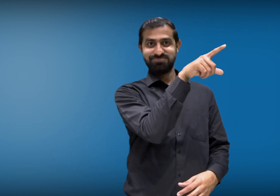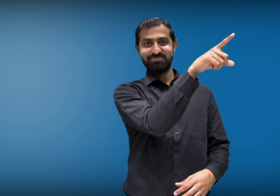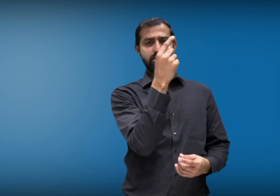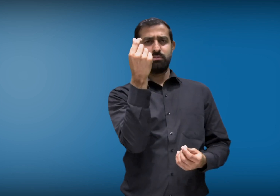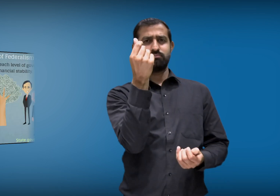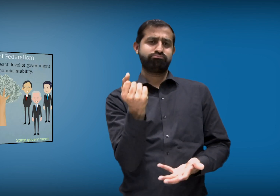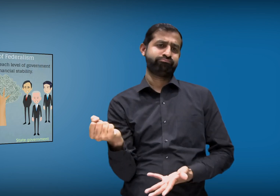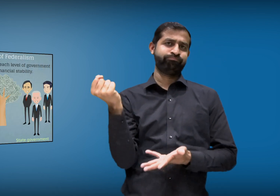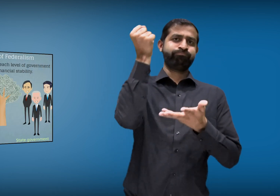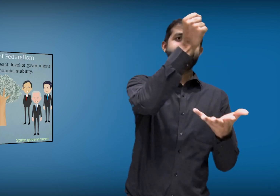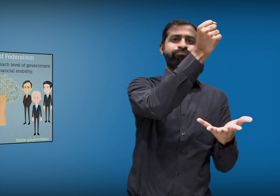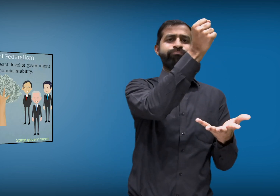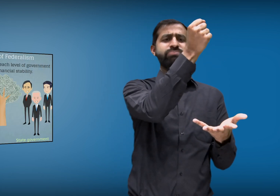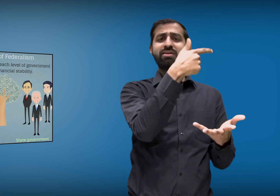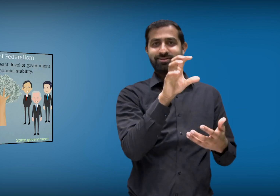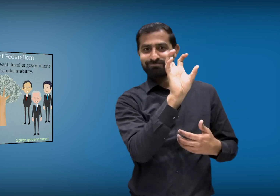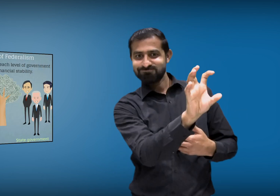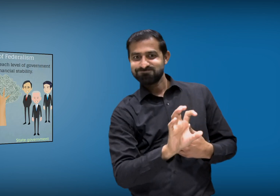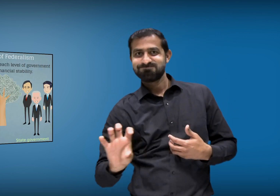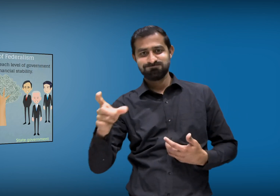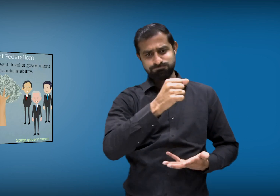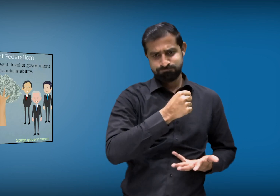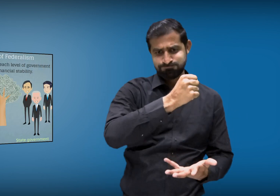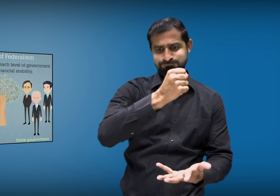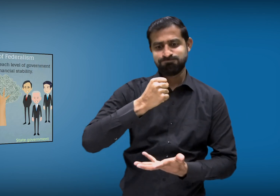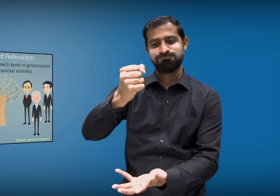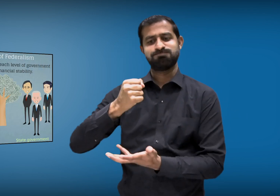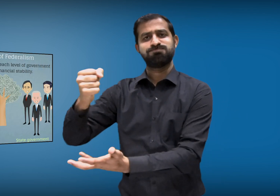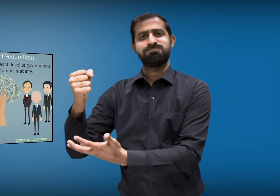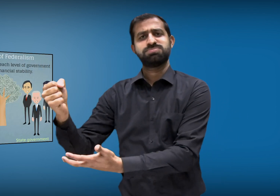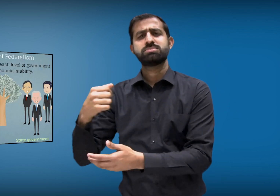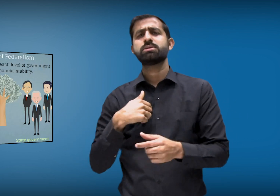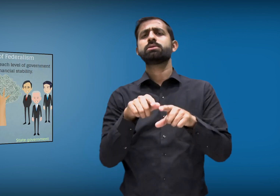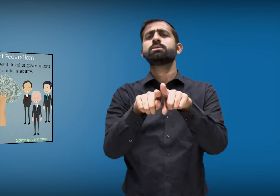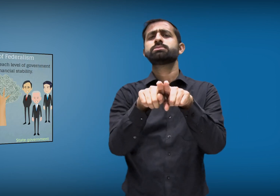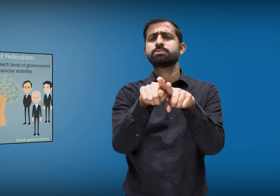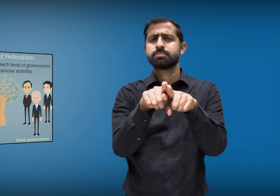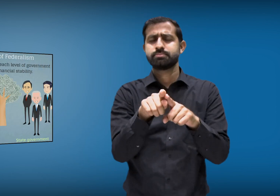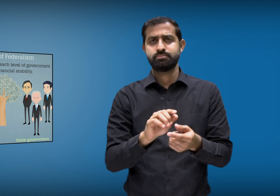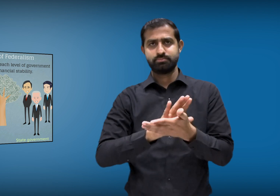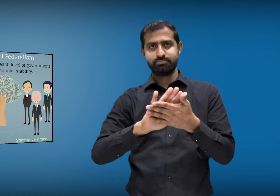the Central government provides funding to the State governments. These funds are